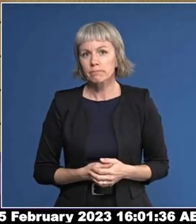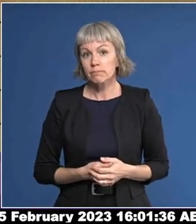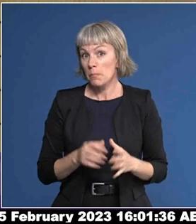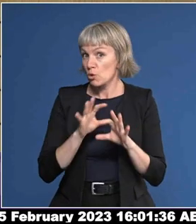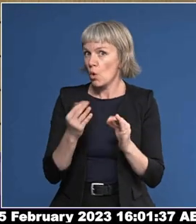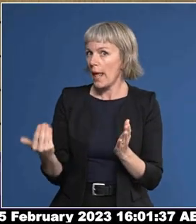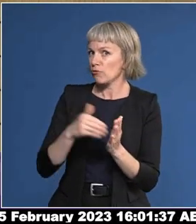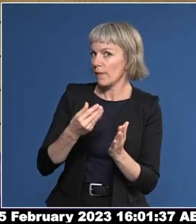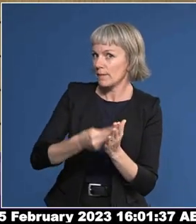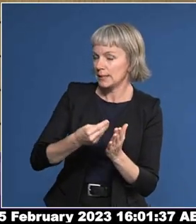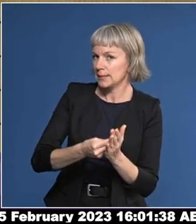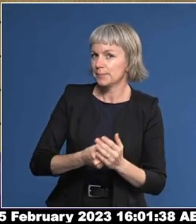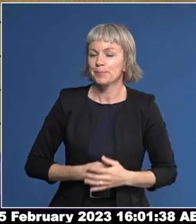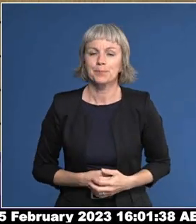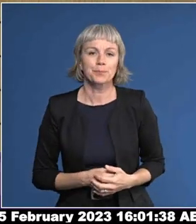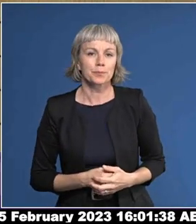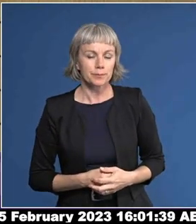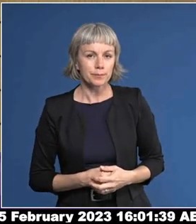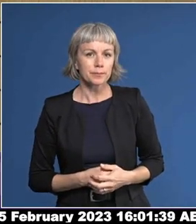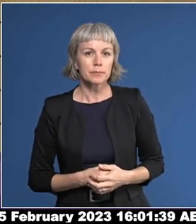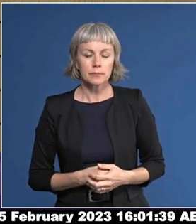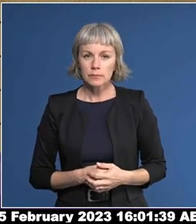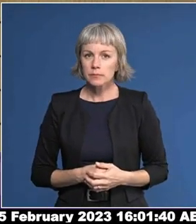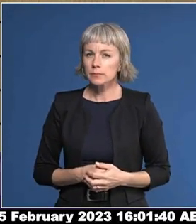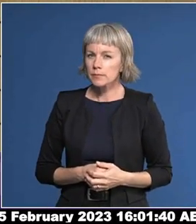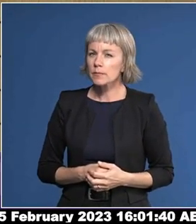So other than the marker of quality that you spoke about earlier, what is